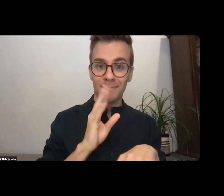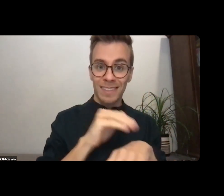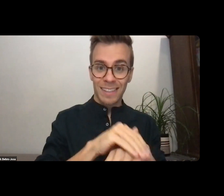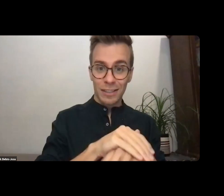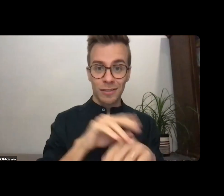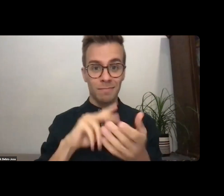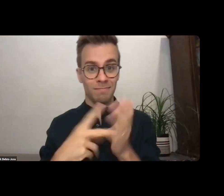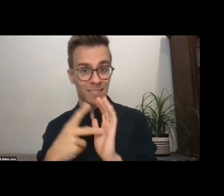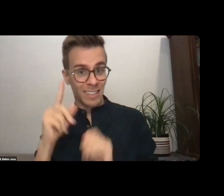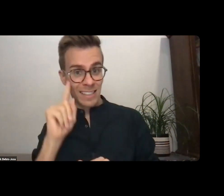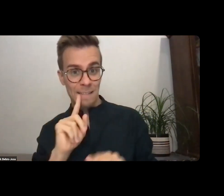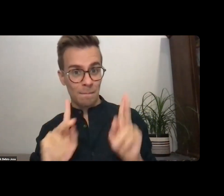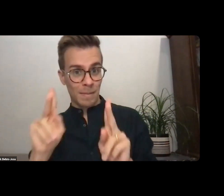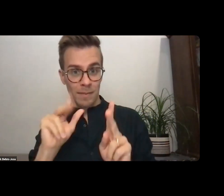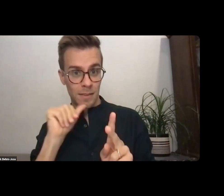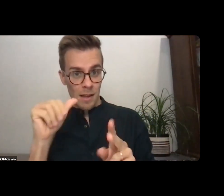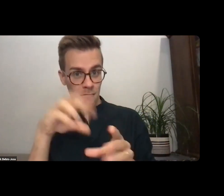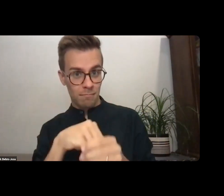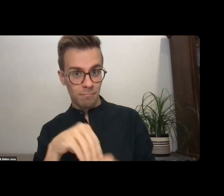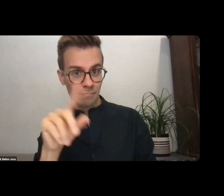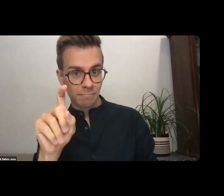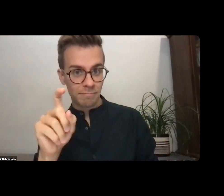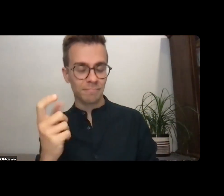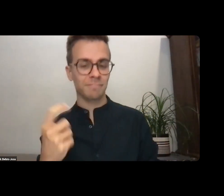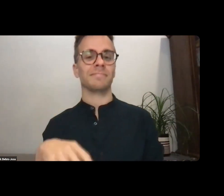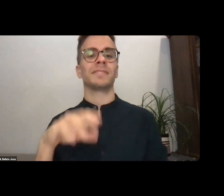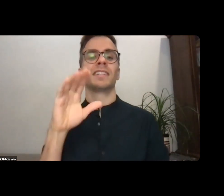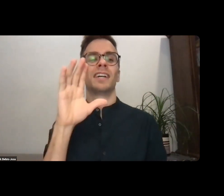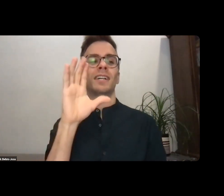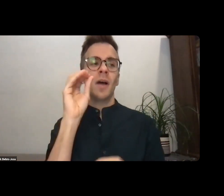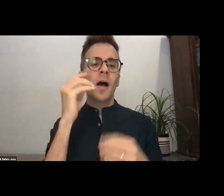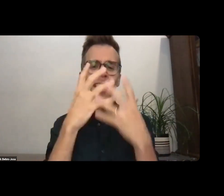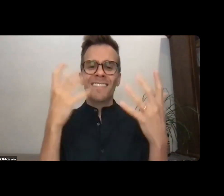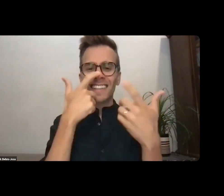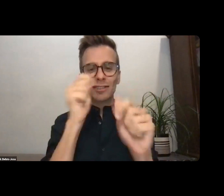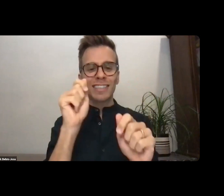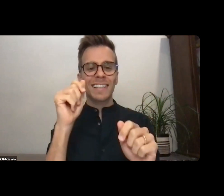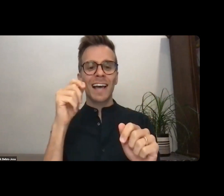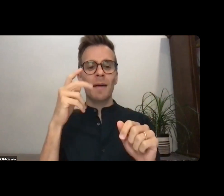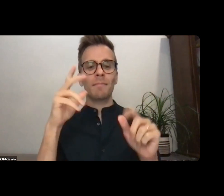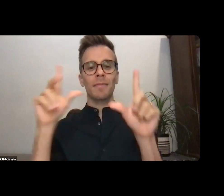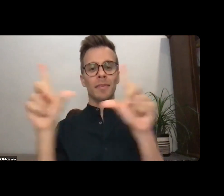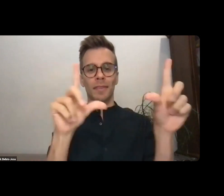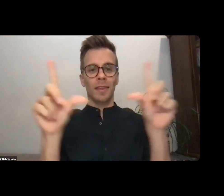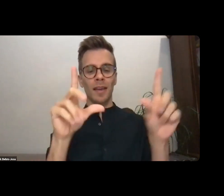generating the arts and culture were those people who spoke English. Meaning, were deaf people even involved in that discussion?